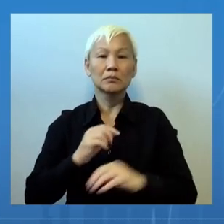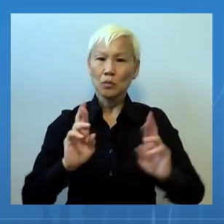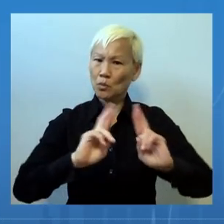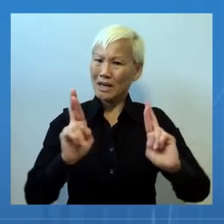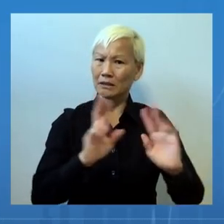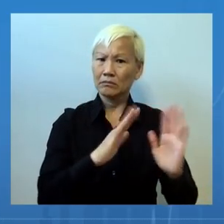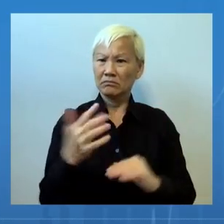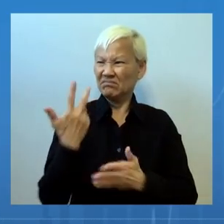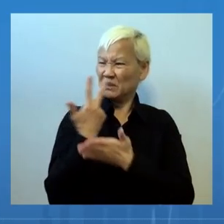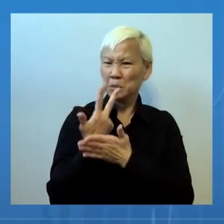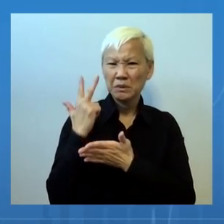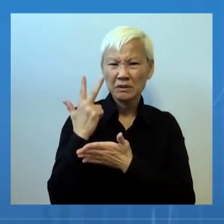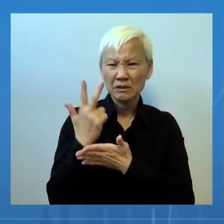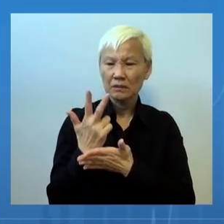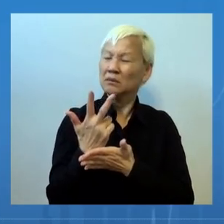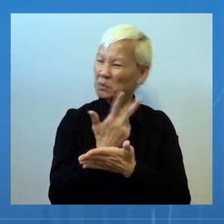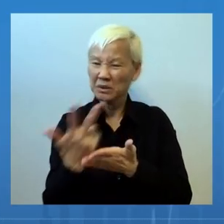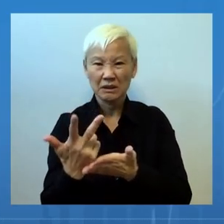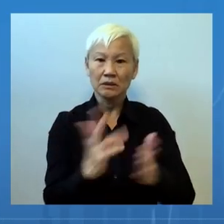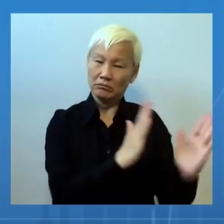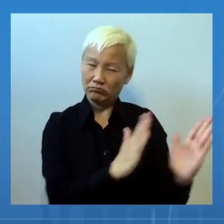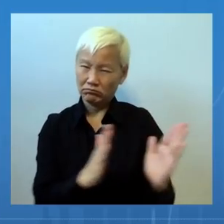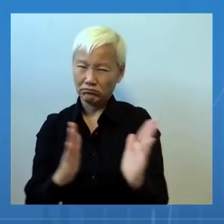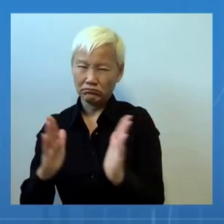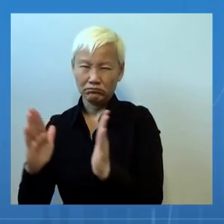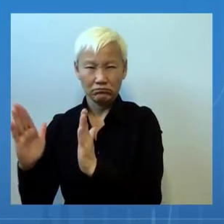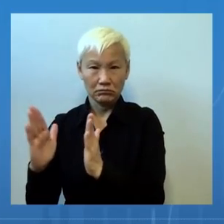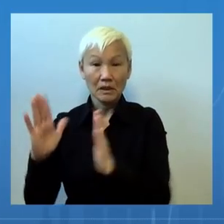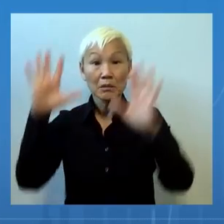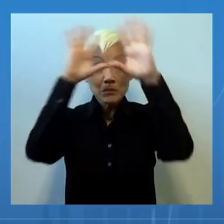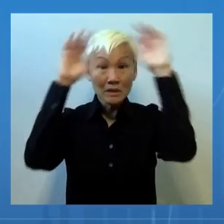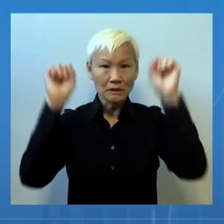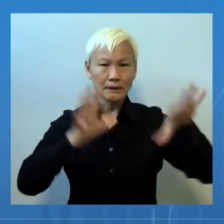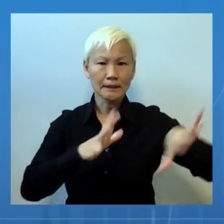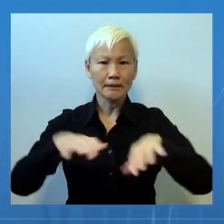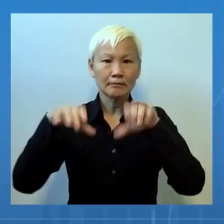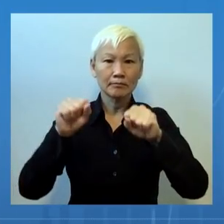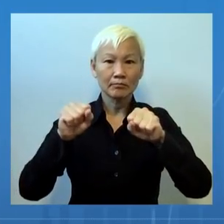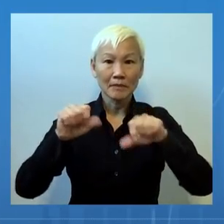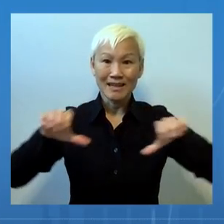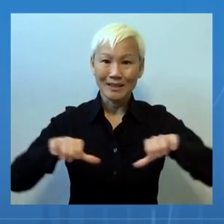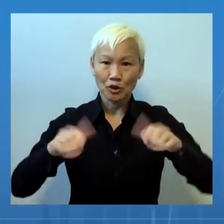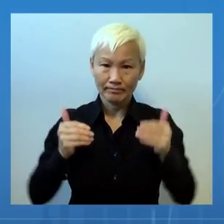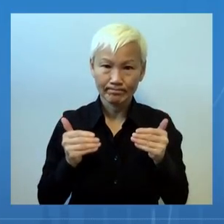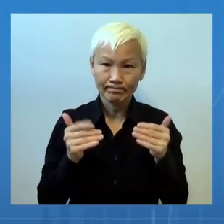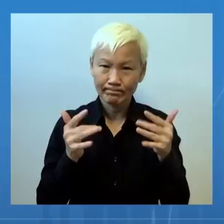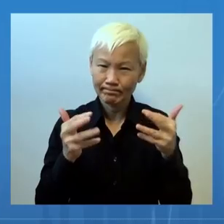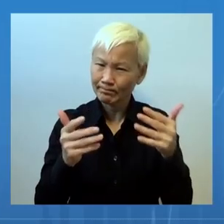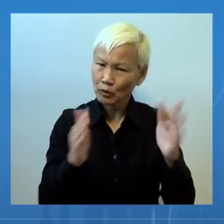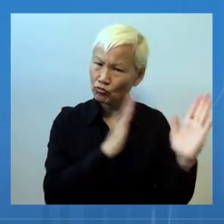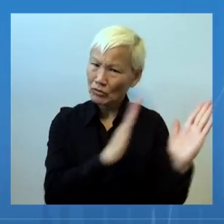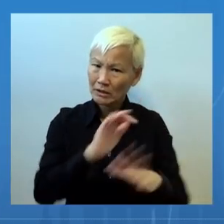Thanks to the President's actions, we've secured enough vaccine for all 28 million kids ages 5 through 11.